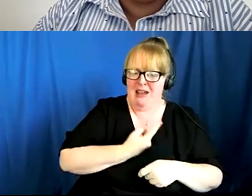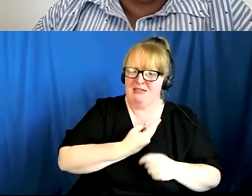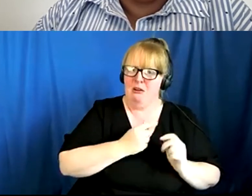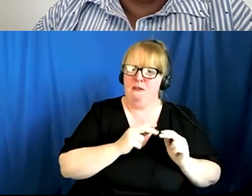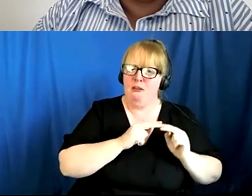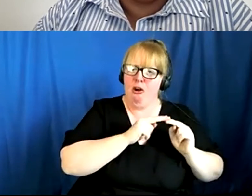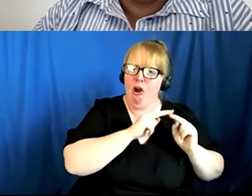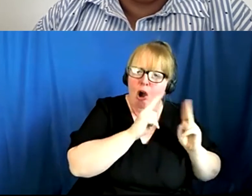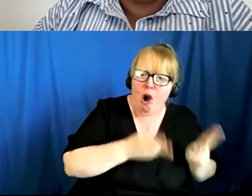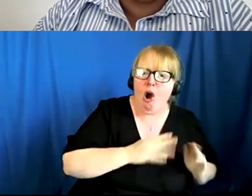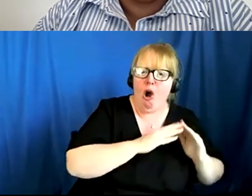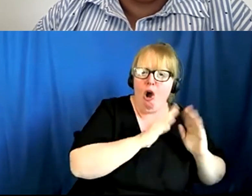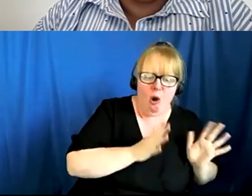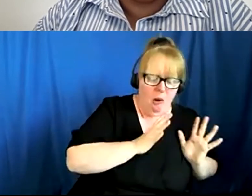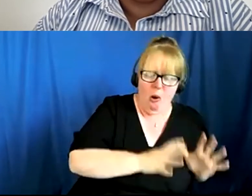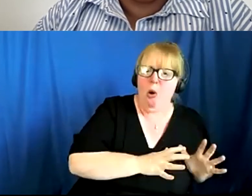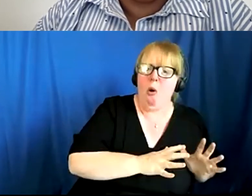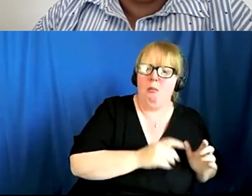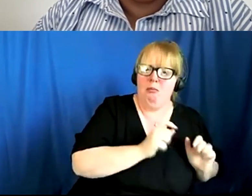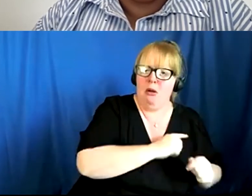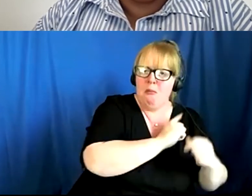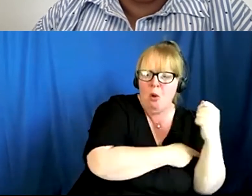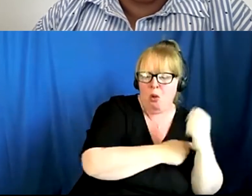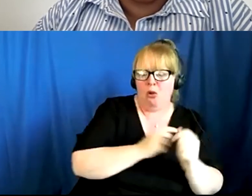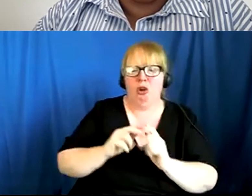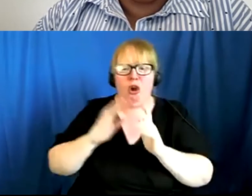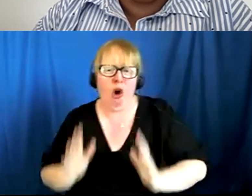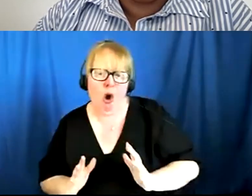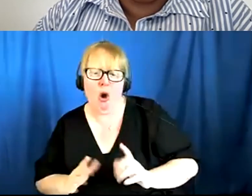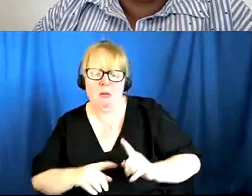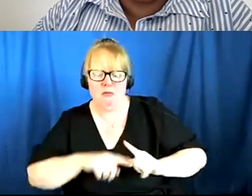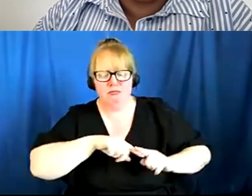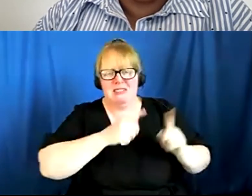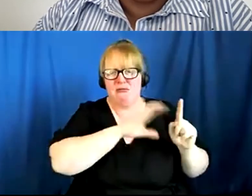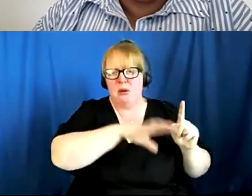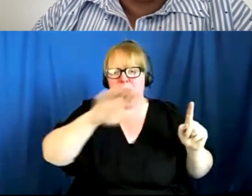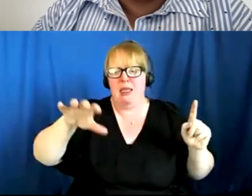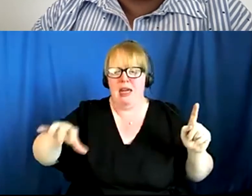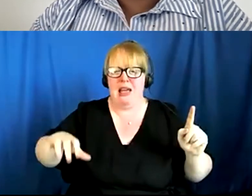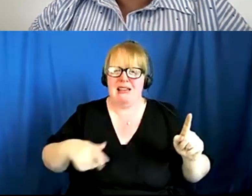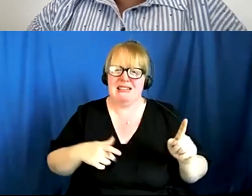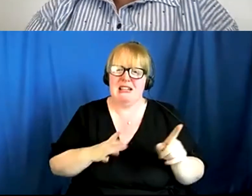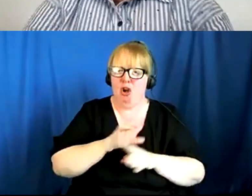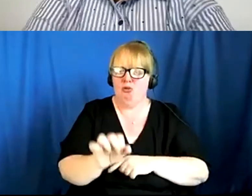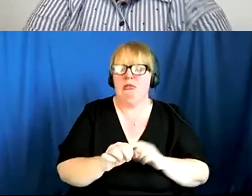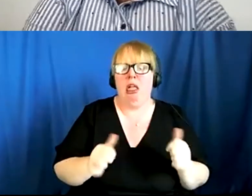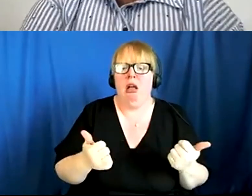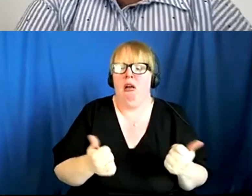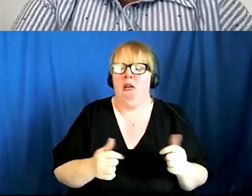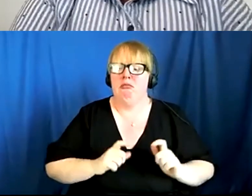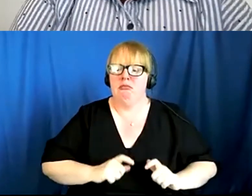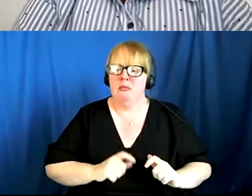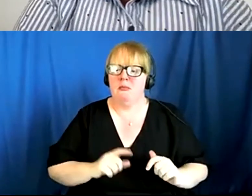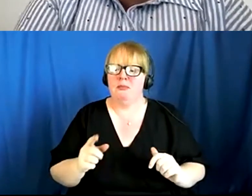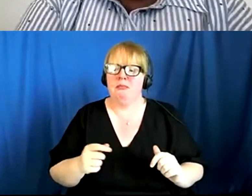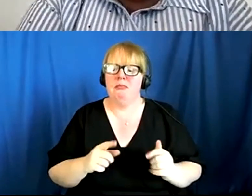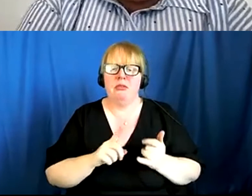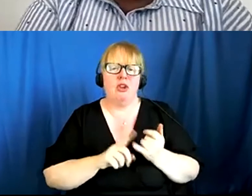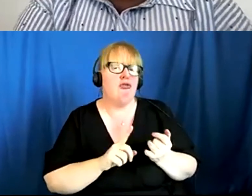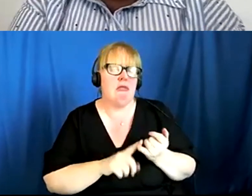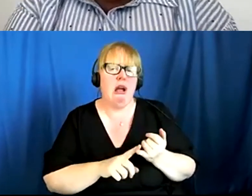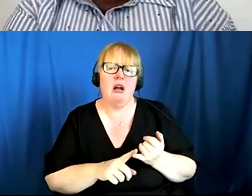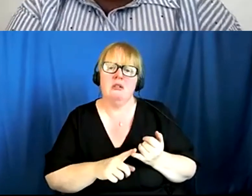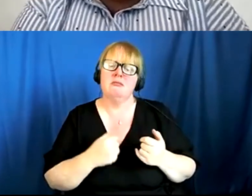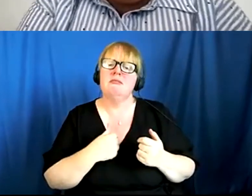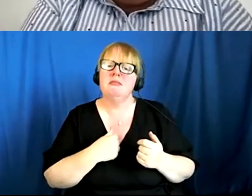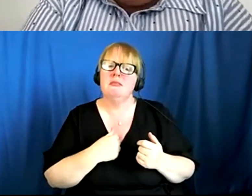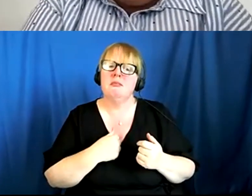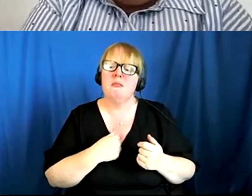and build on this, you know, in various places. >> ULRIKA: Yeah, I mean I mostly just practising